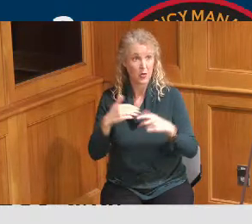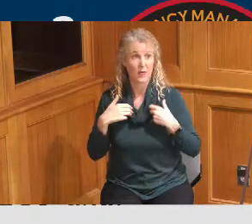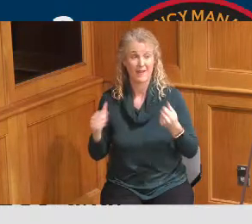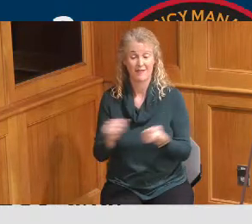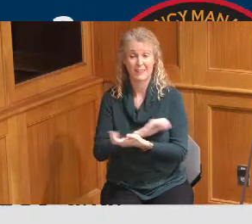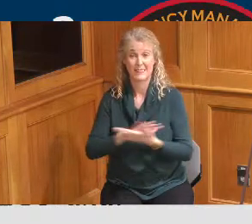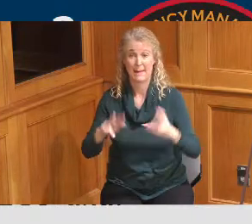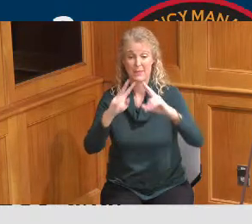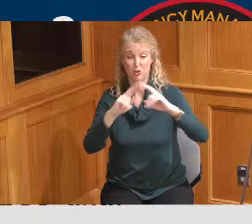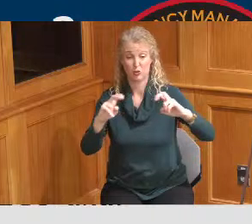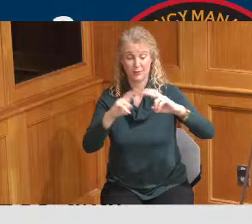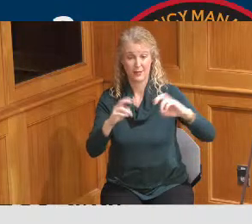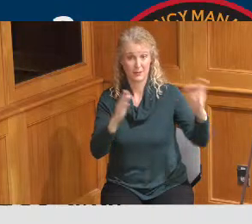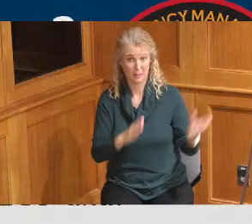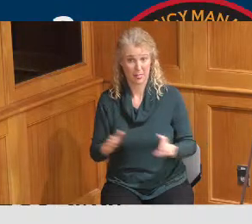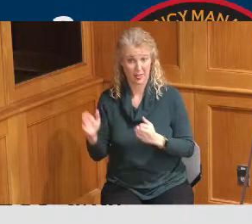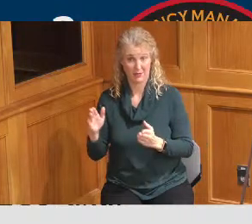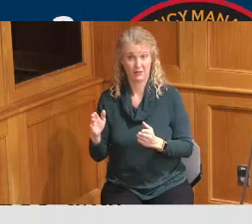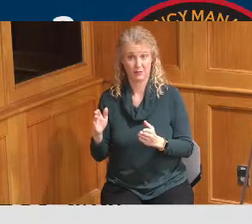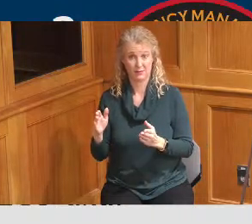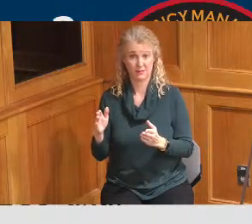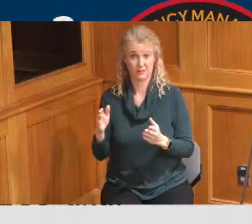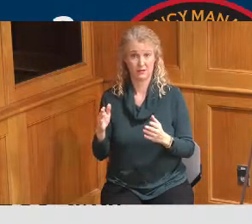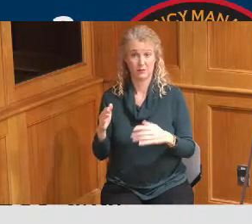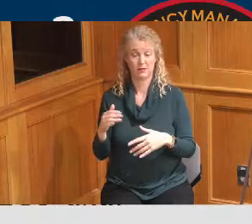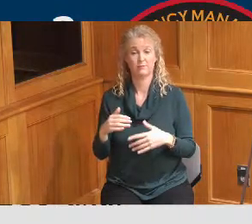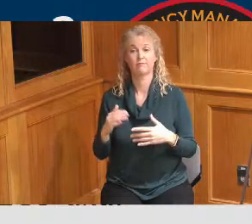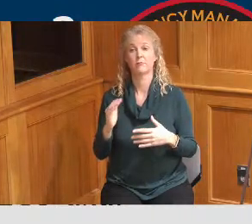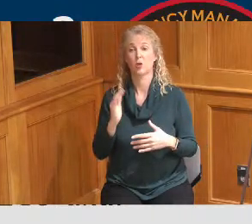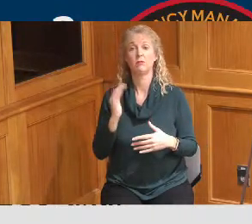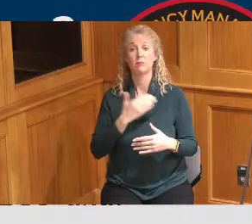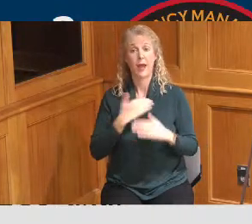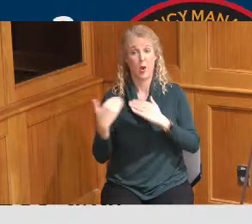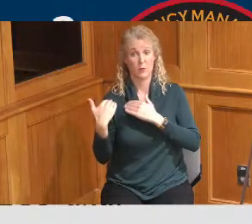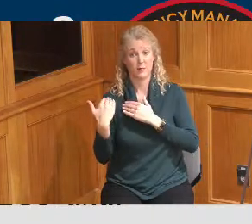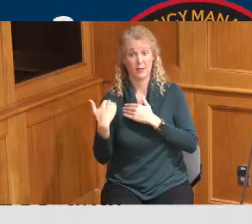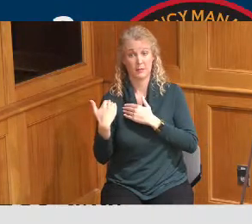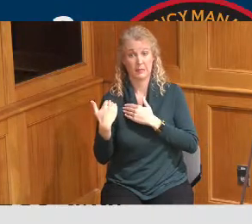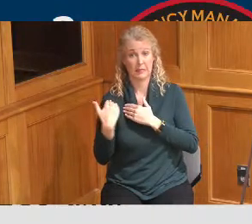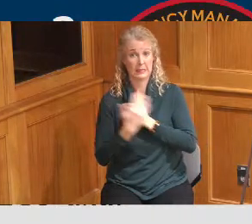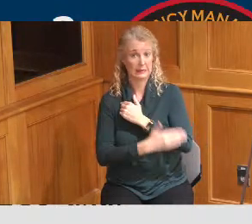plan so damage assessment is a responsibility of both County government to assist so most of